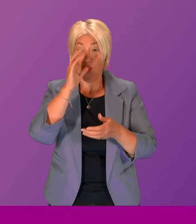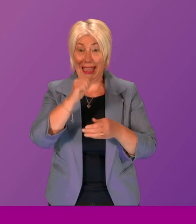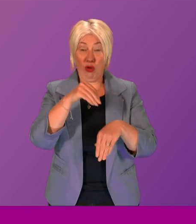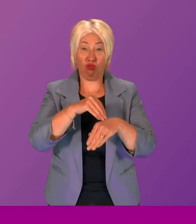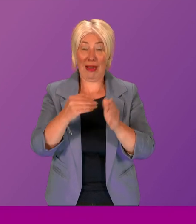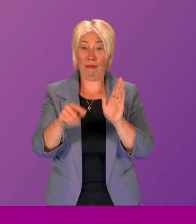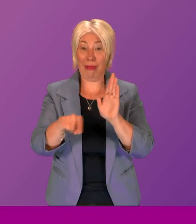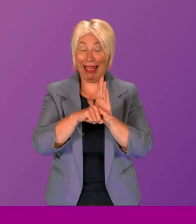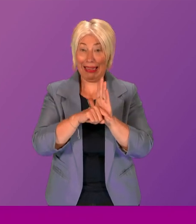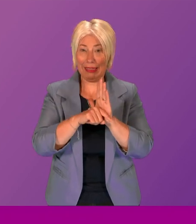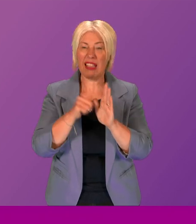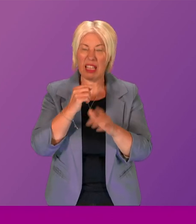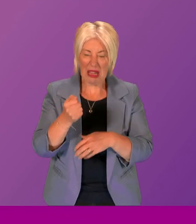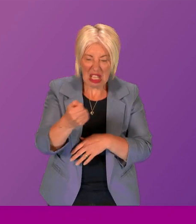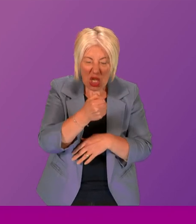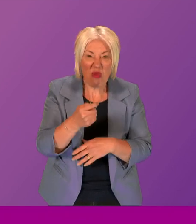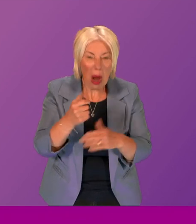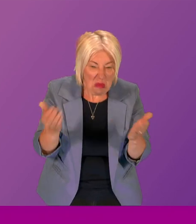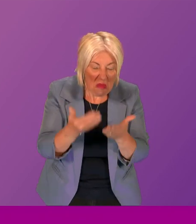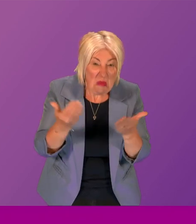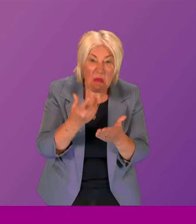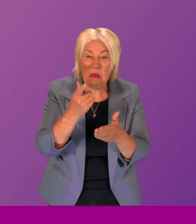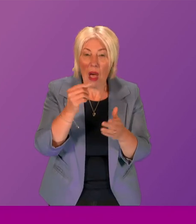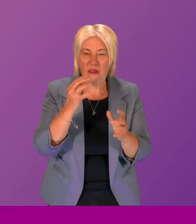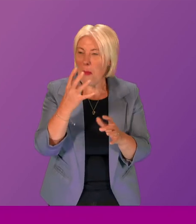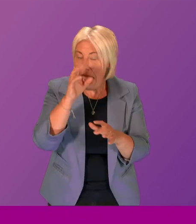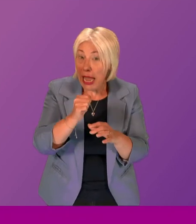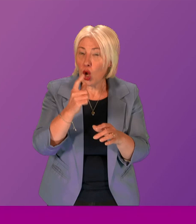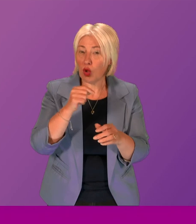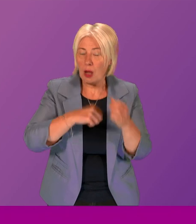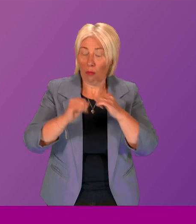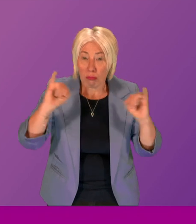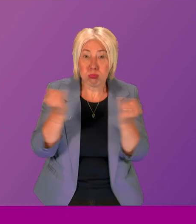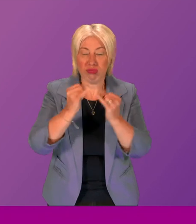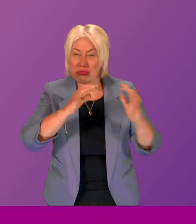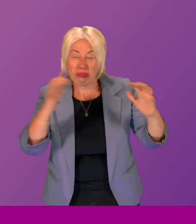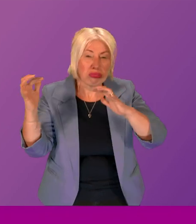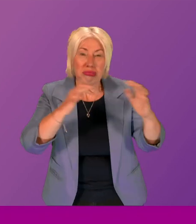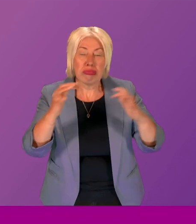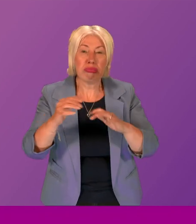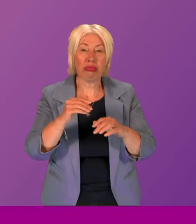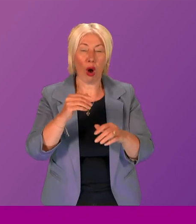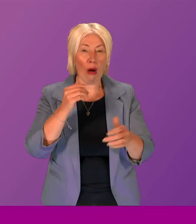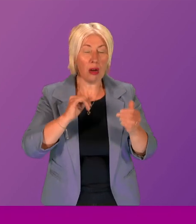“Stirring up of hatred may lead to violence or public disorder. It may incite people to commit offences such as assault”.